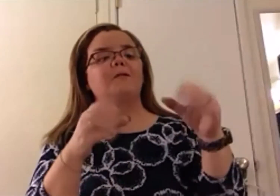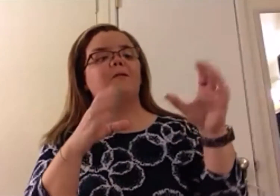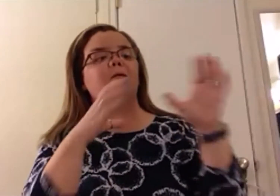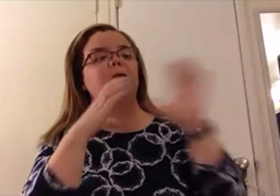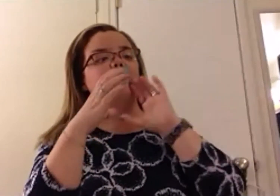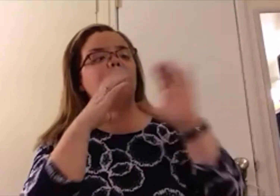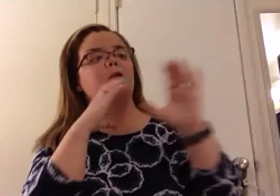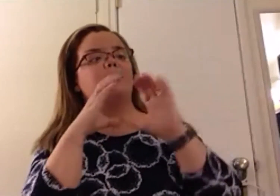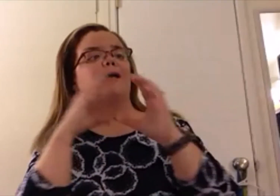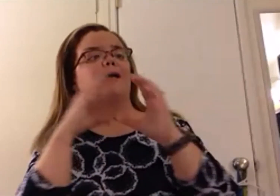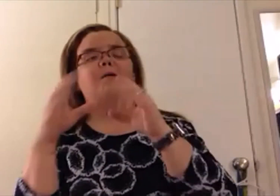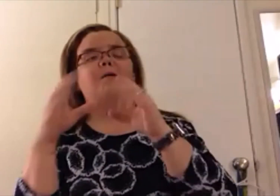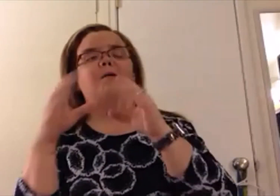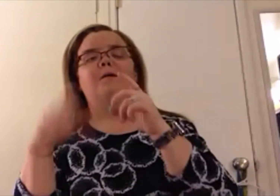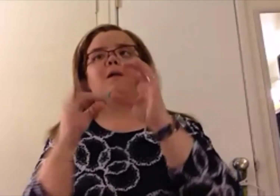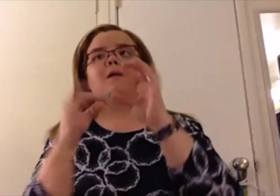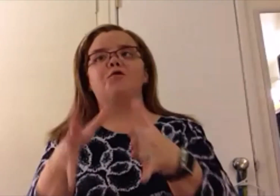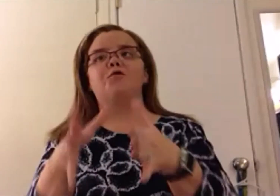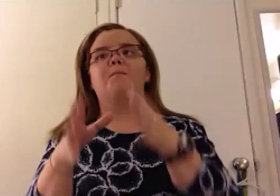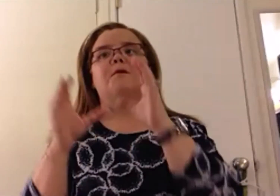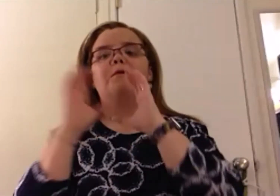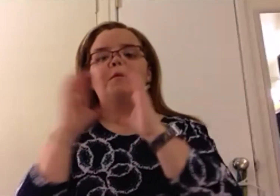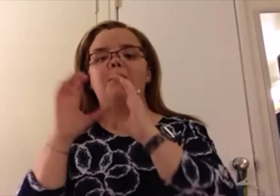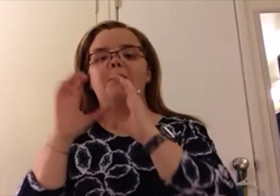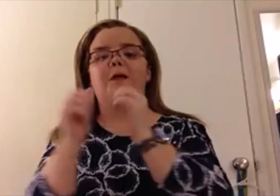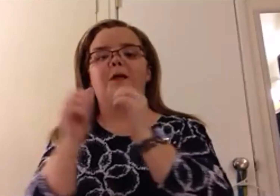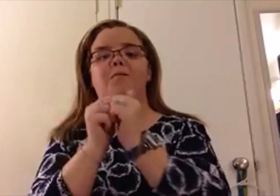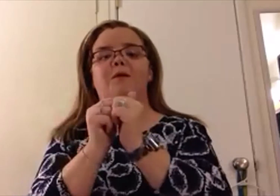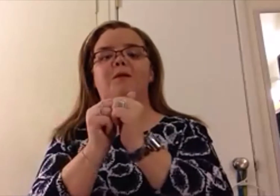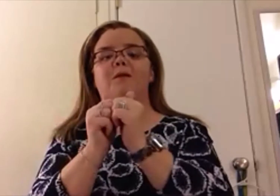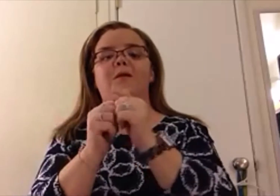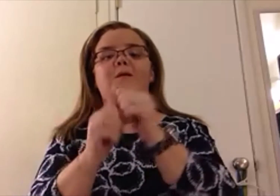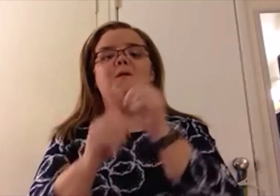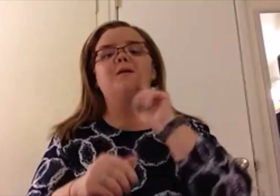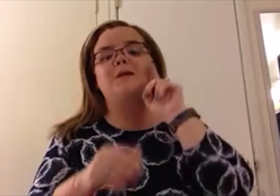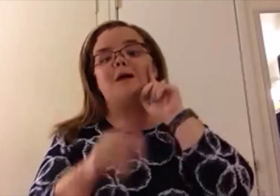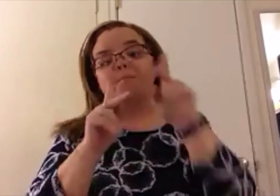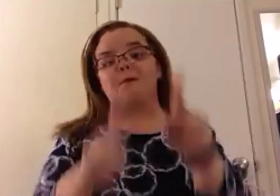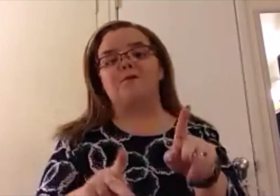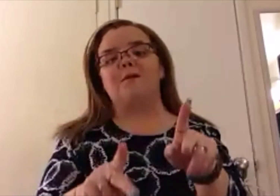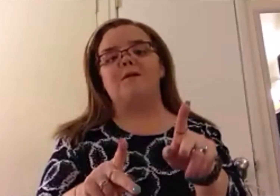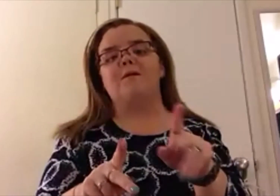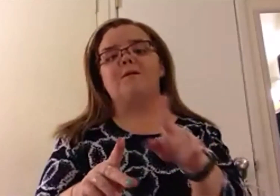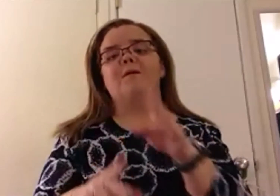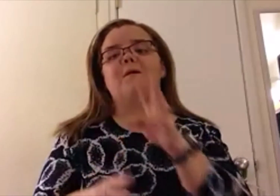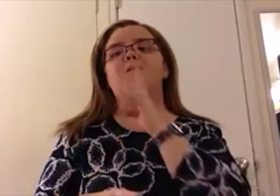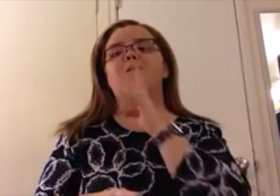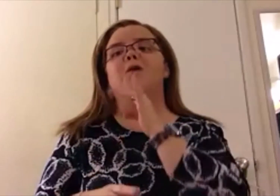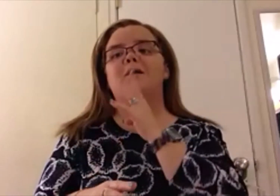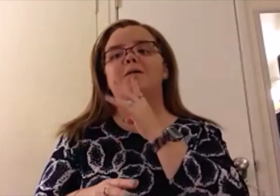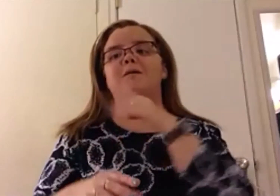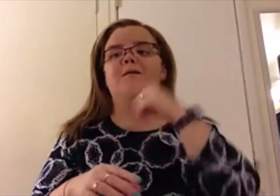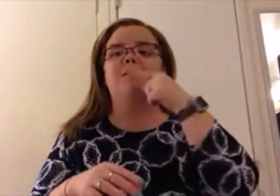can communicate the uh interpreter can communicate with the deaf person and talk to the hearing